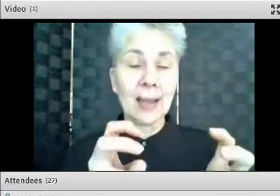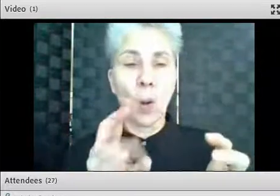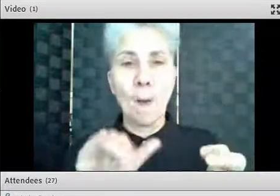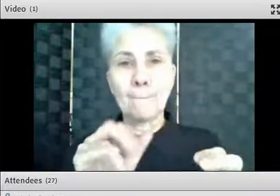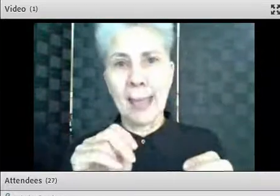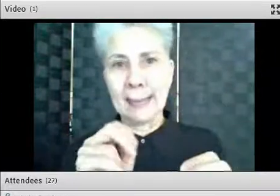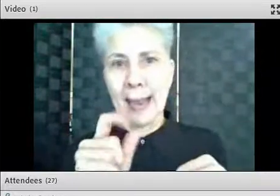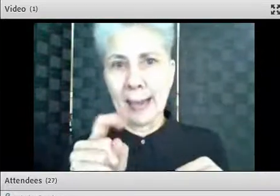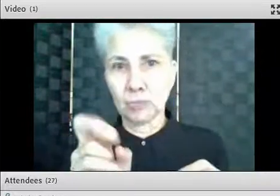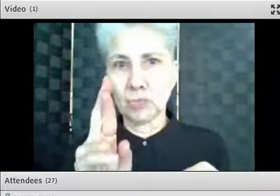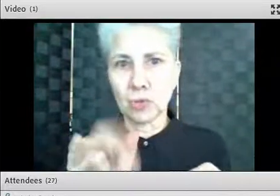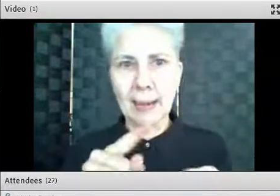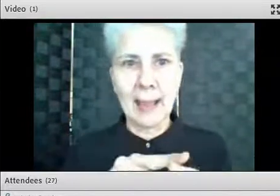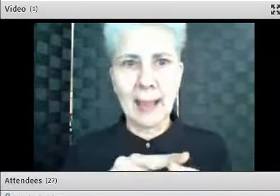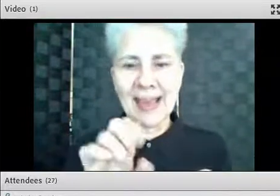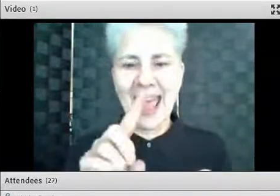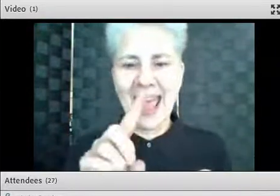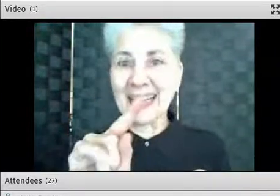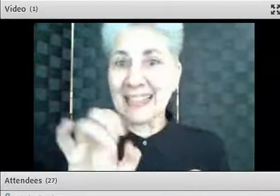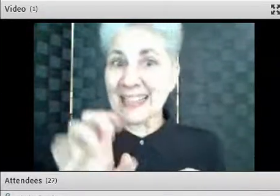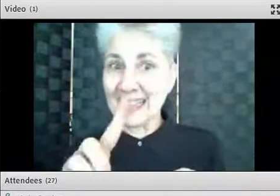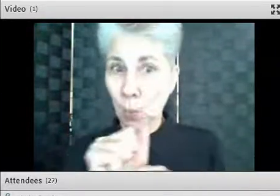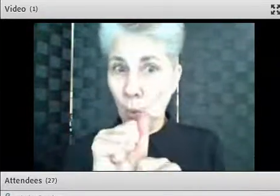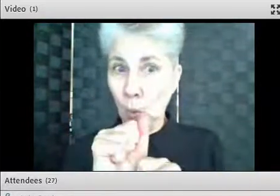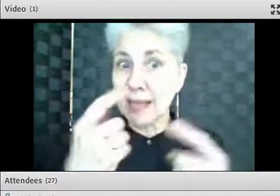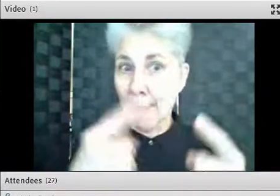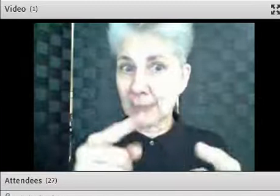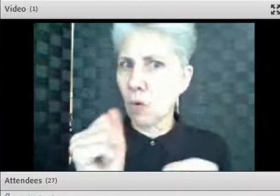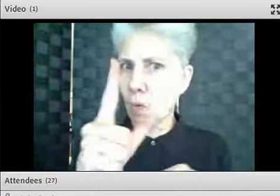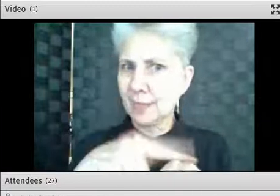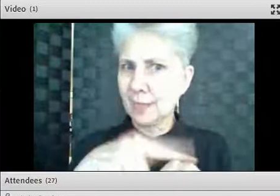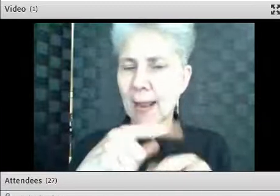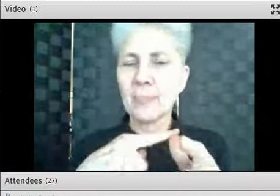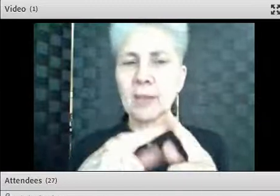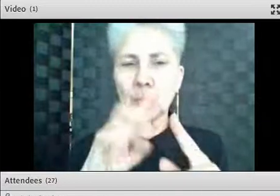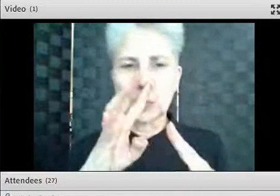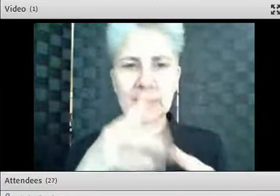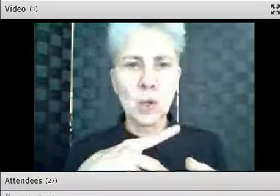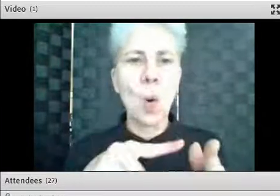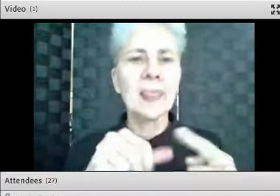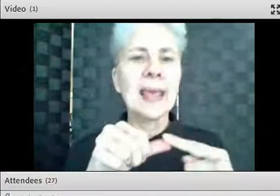that which happens with, like, edited works all the time, then you just ignore that initial article